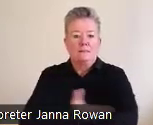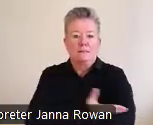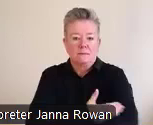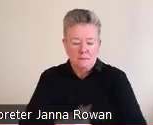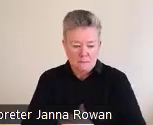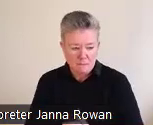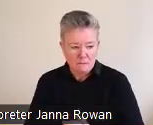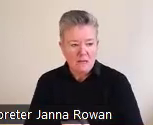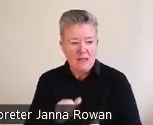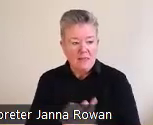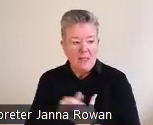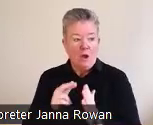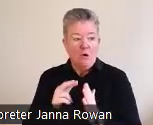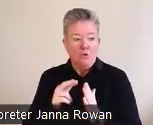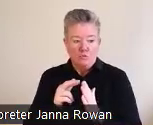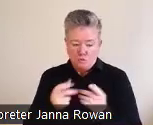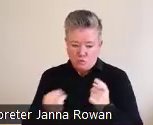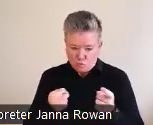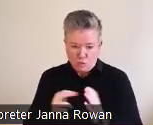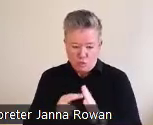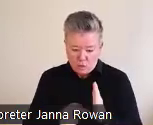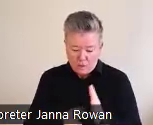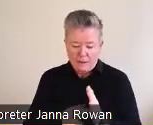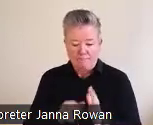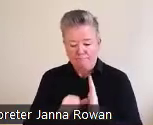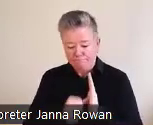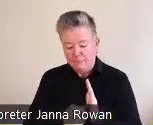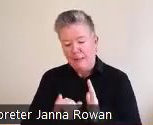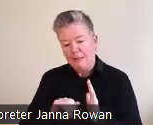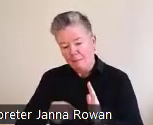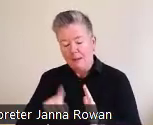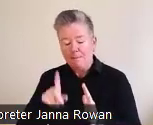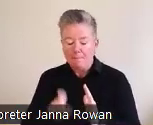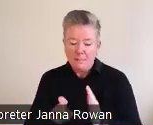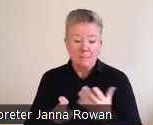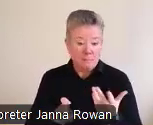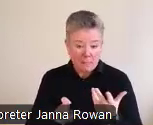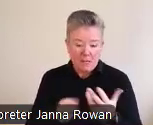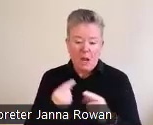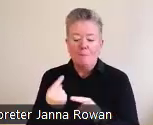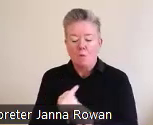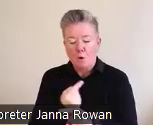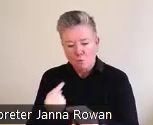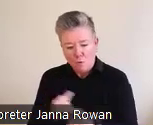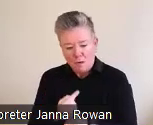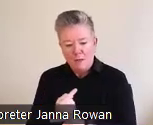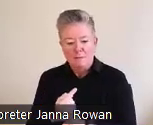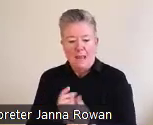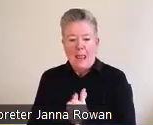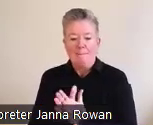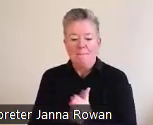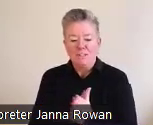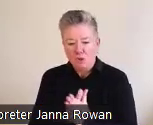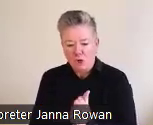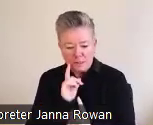This ruling highlights that IEPs must be appropriately ambitious in light of the